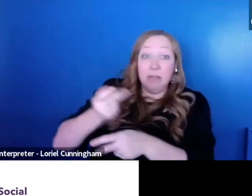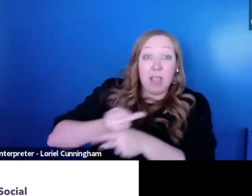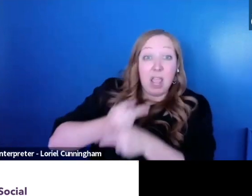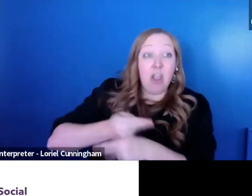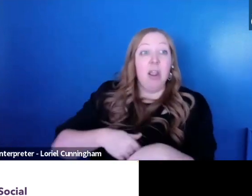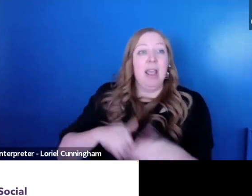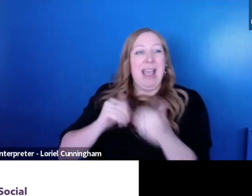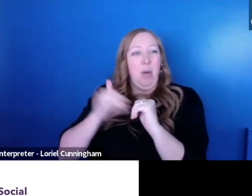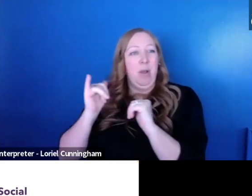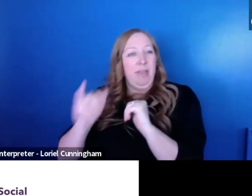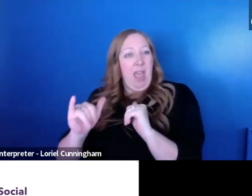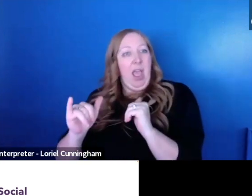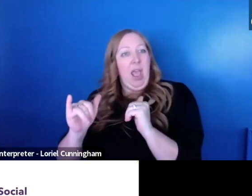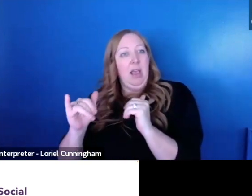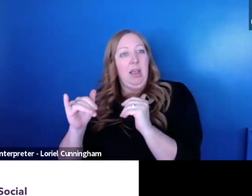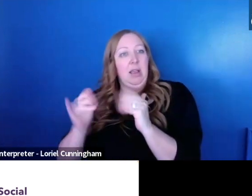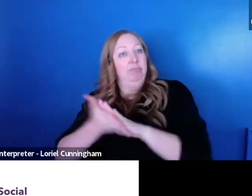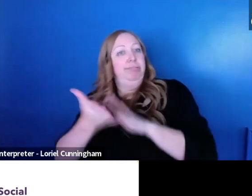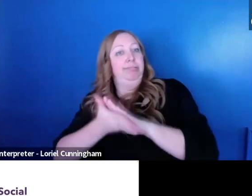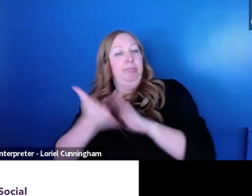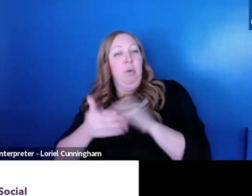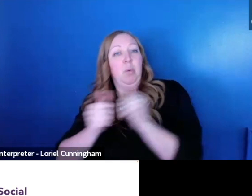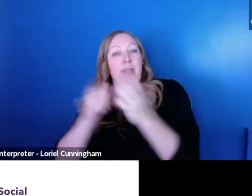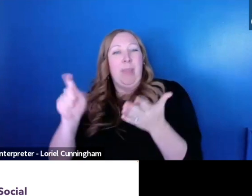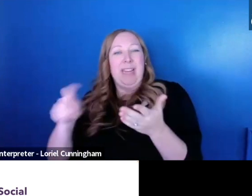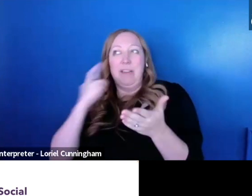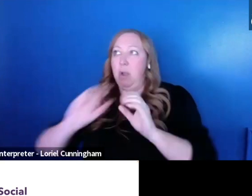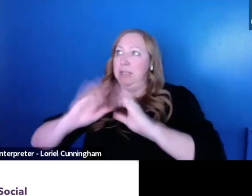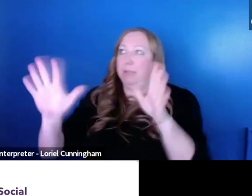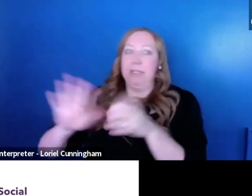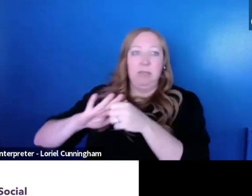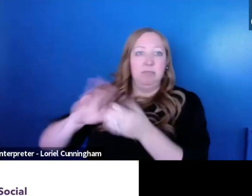explicit discrimination. And acknowledge that neither